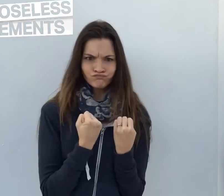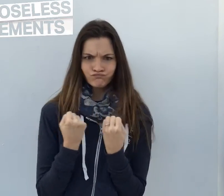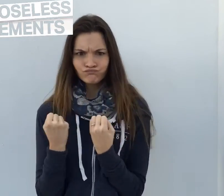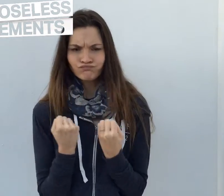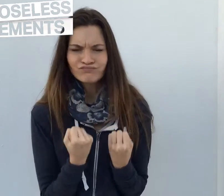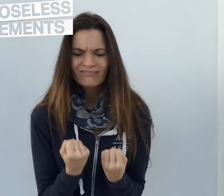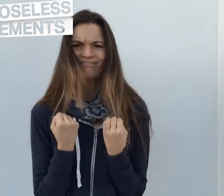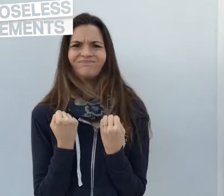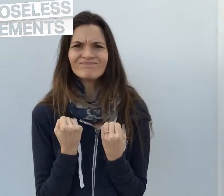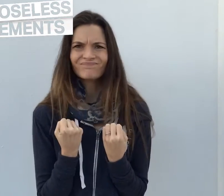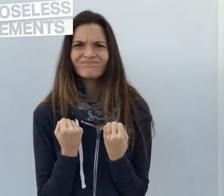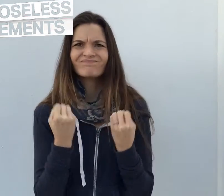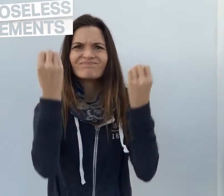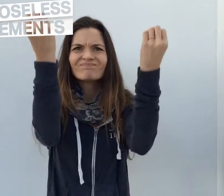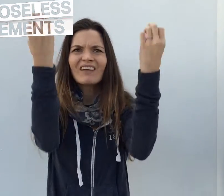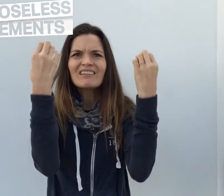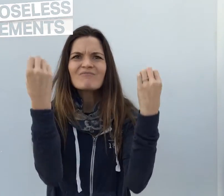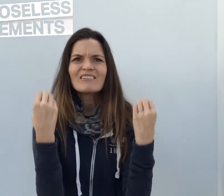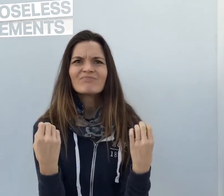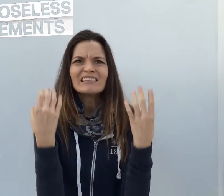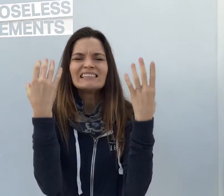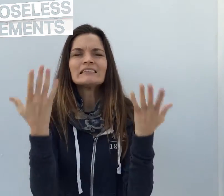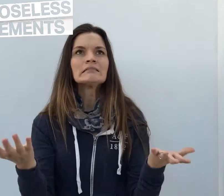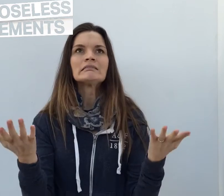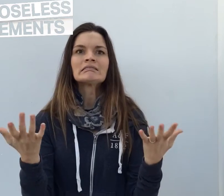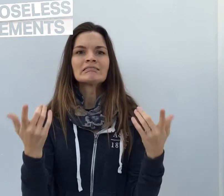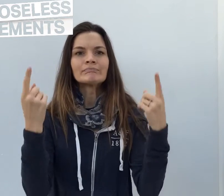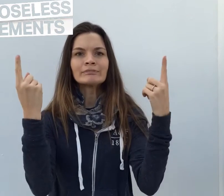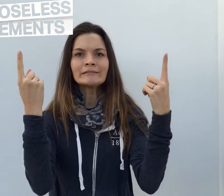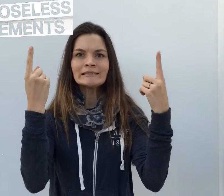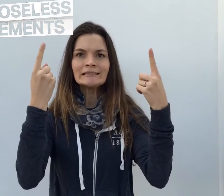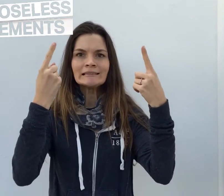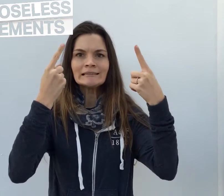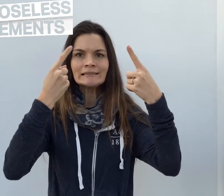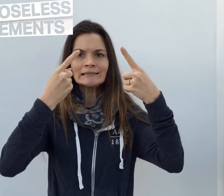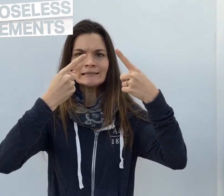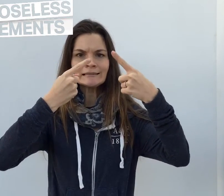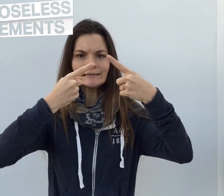So he speeds things up which is great until he is stopped by the lights of a level crossing signalling that